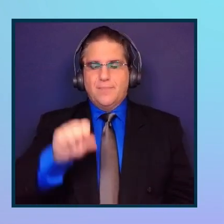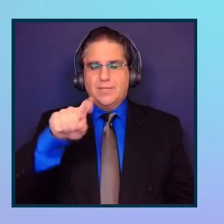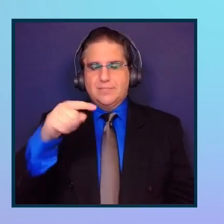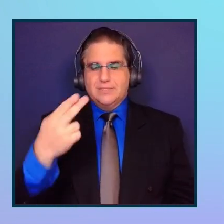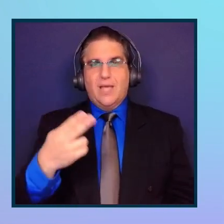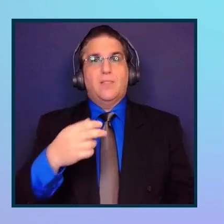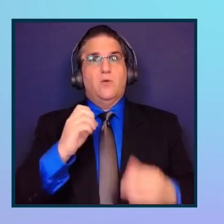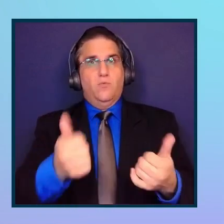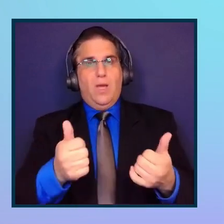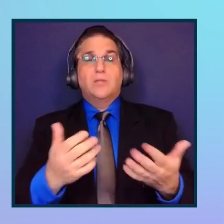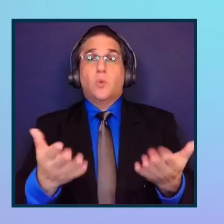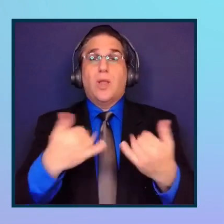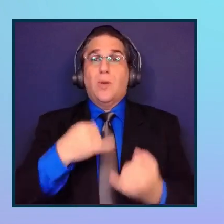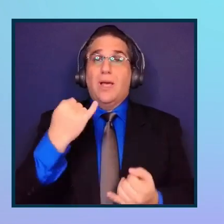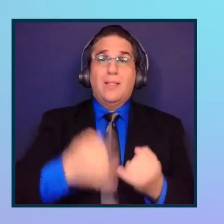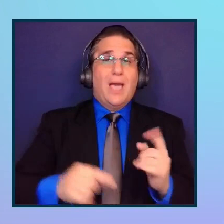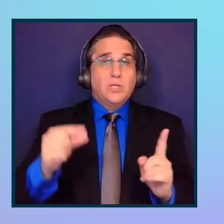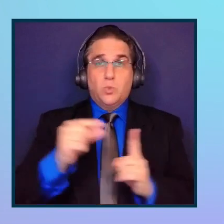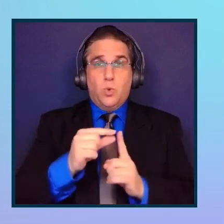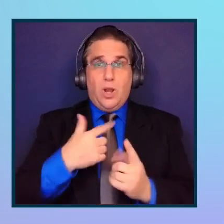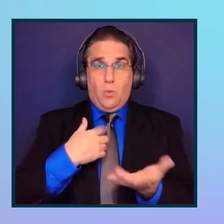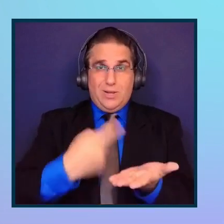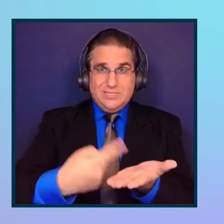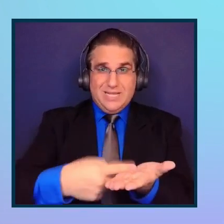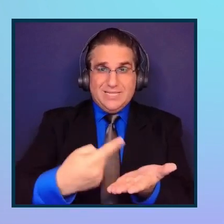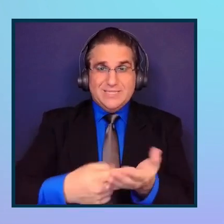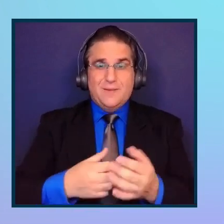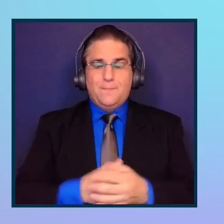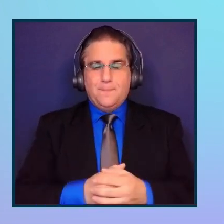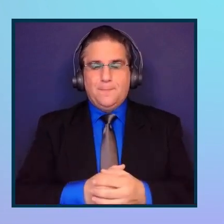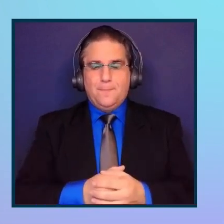which is there is a belief in many industries